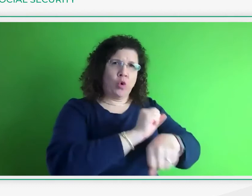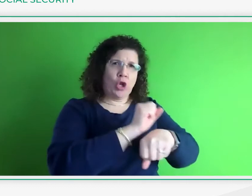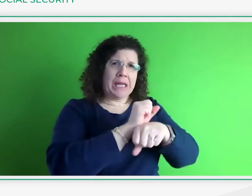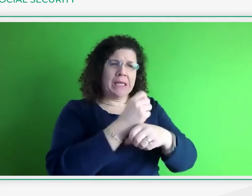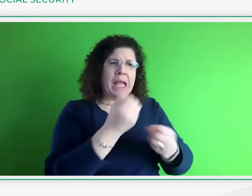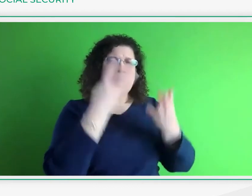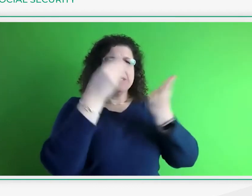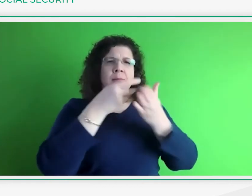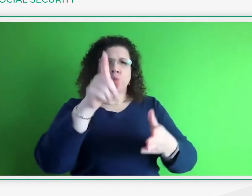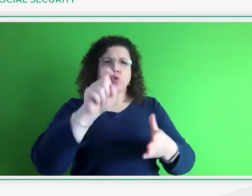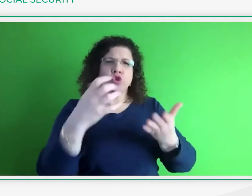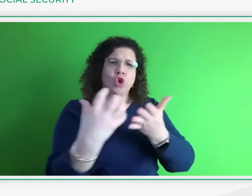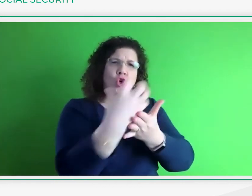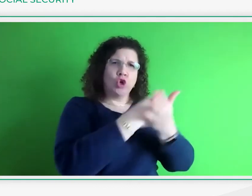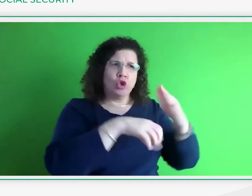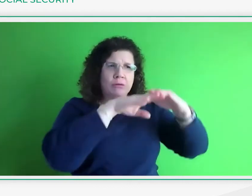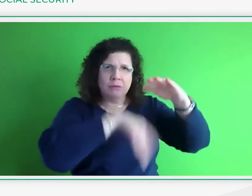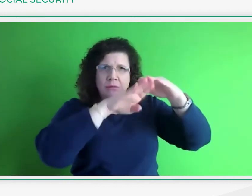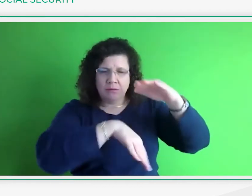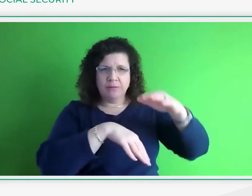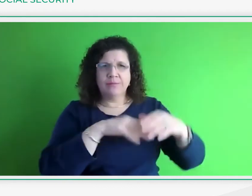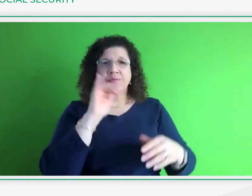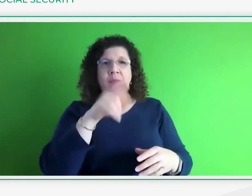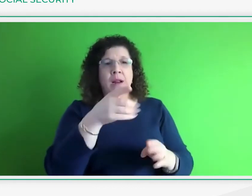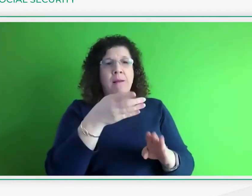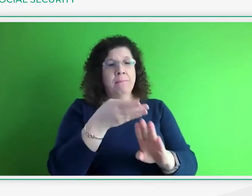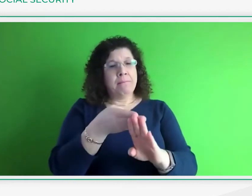If I continue working, how much money am I going to earn?